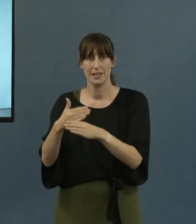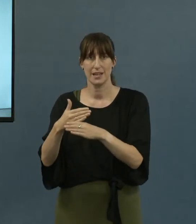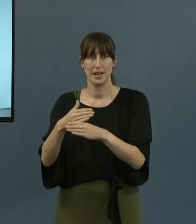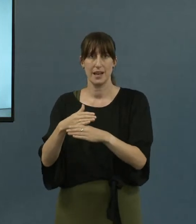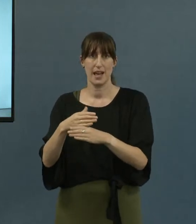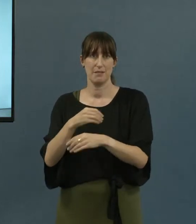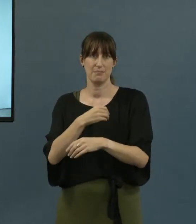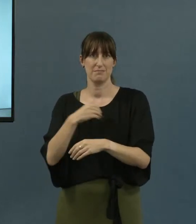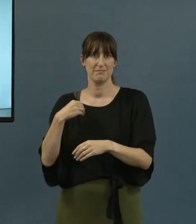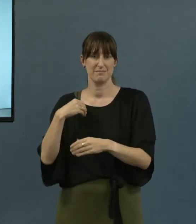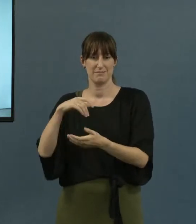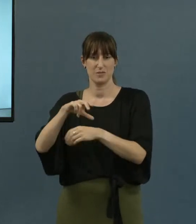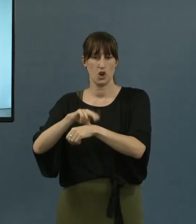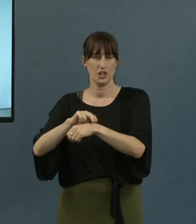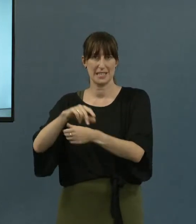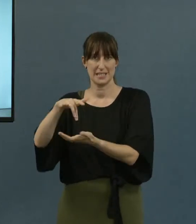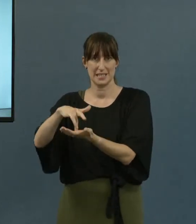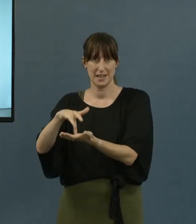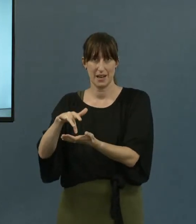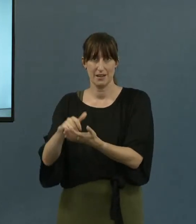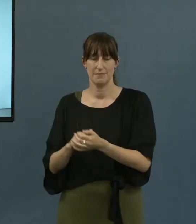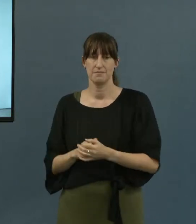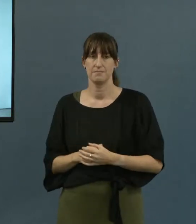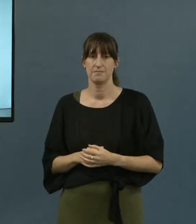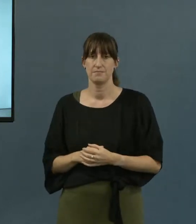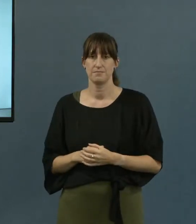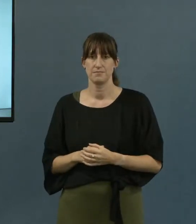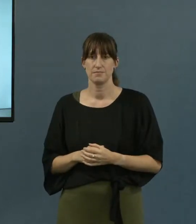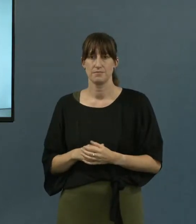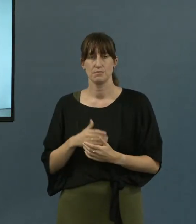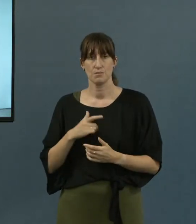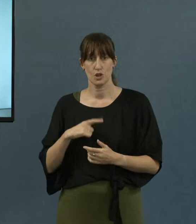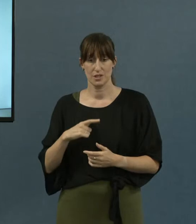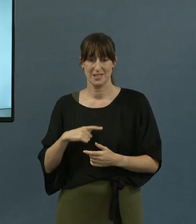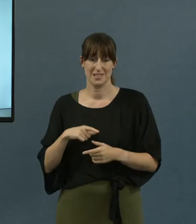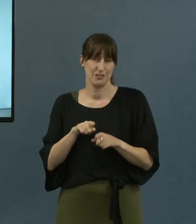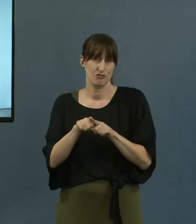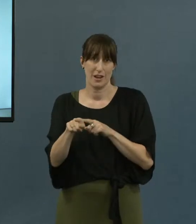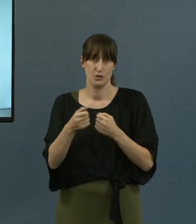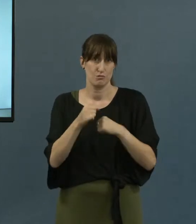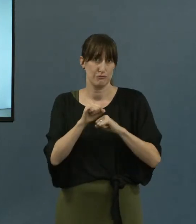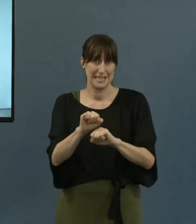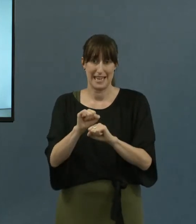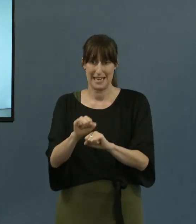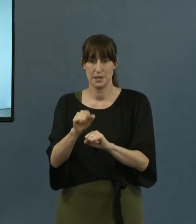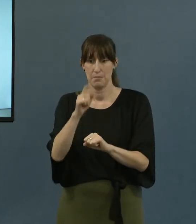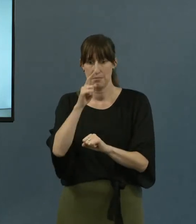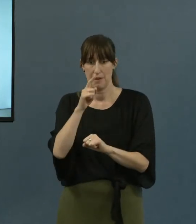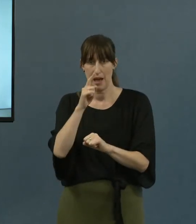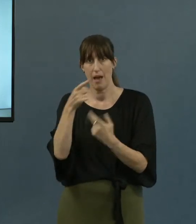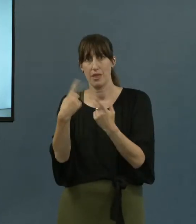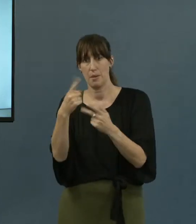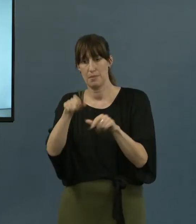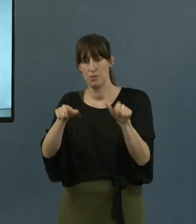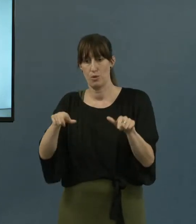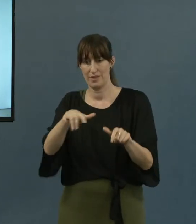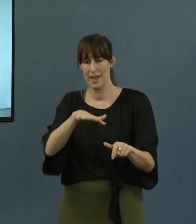protect not only the staff within the clinic but also